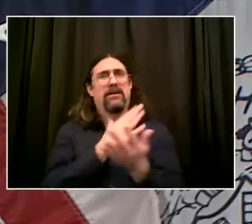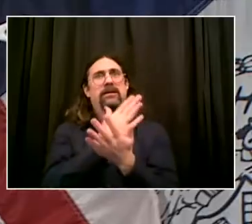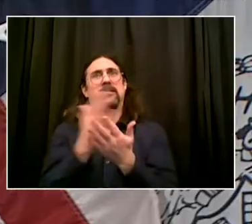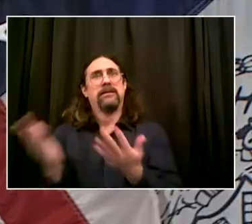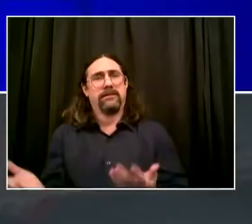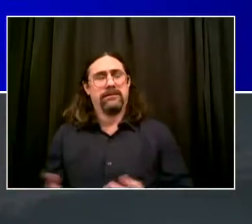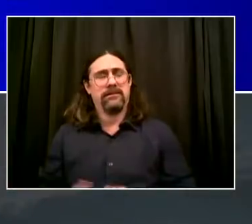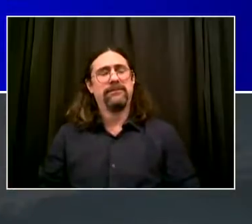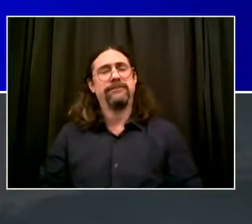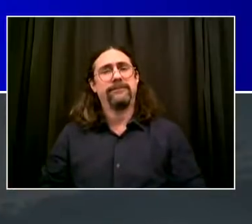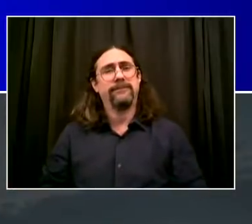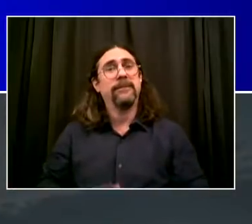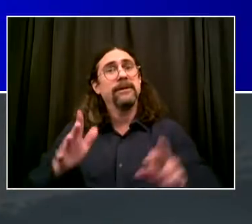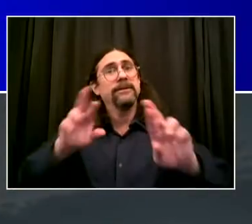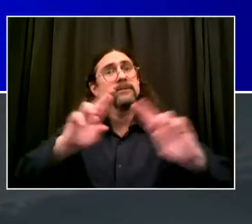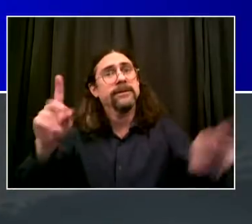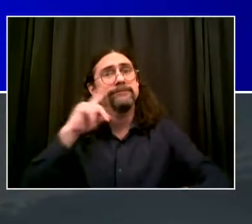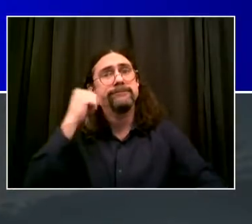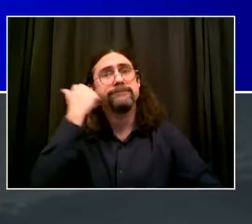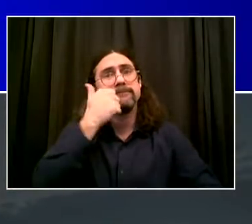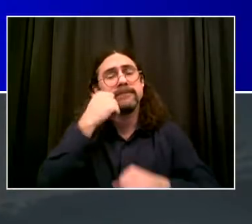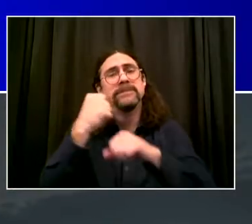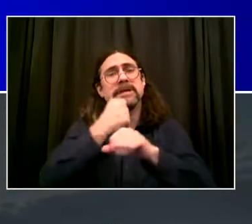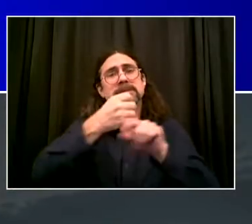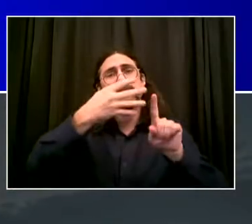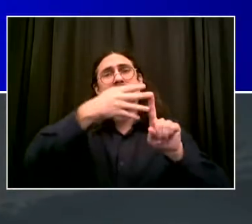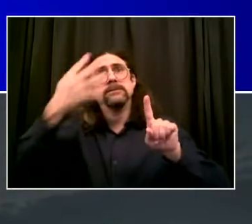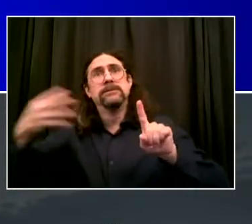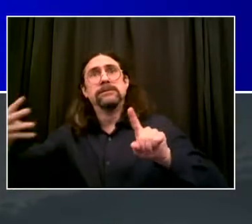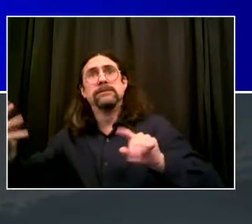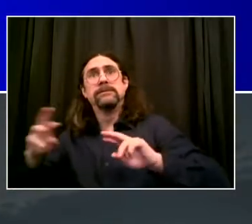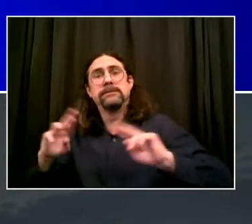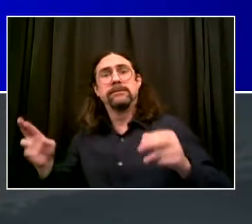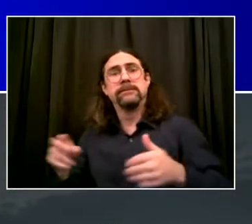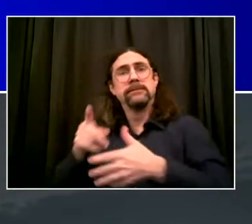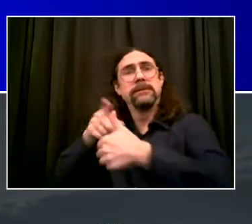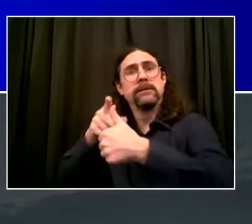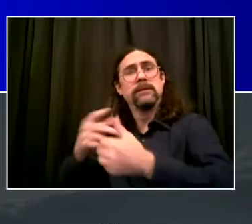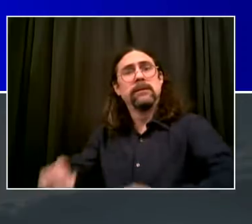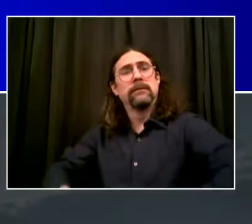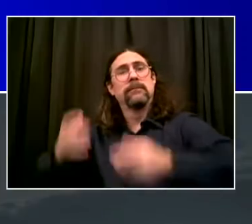THERE, GET TESTED, IT WILL L HELLP THE CITY MOVE FORWARD AND PROTECT YOU AND YOUR FAMILY AND EVERYONE YOU LOVE. LET'S GO